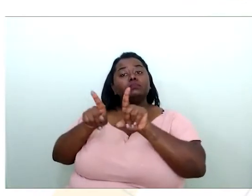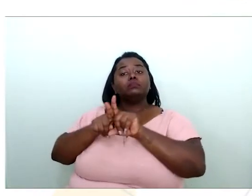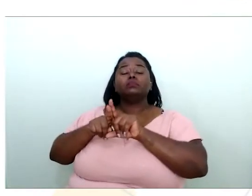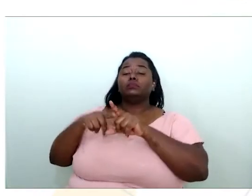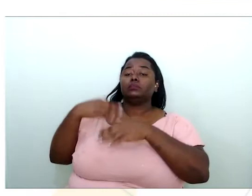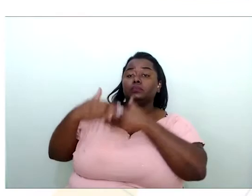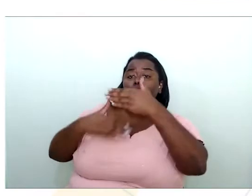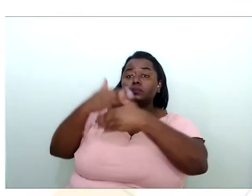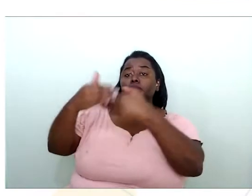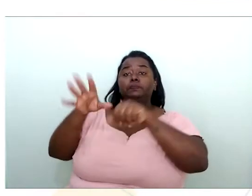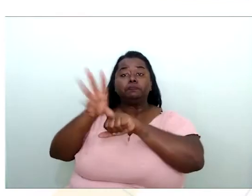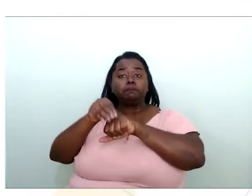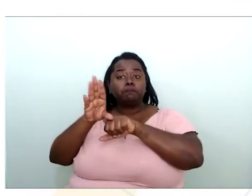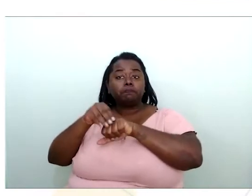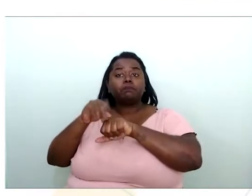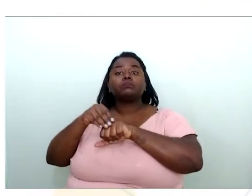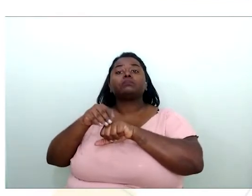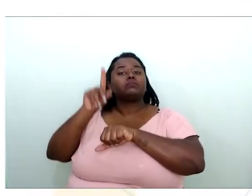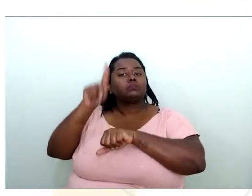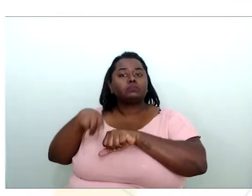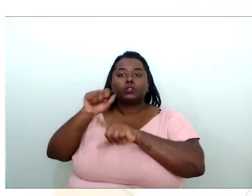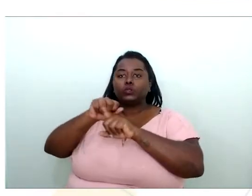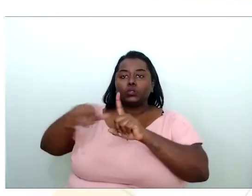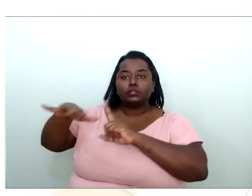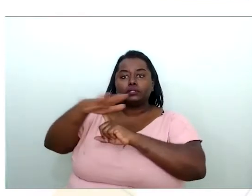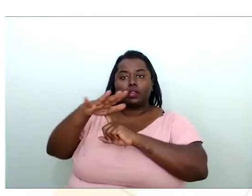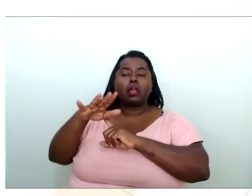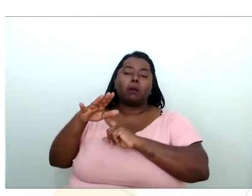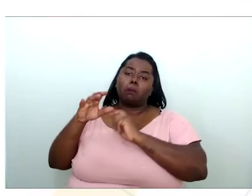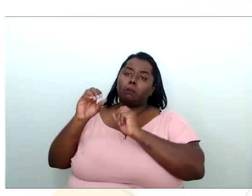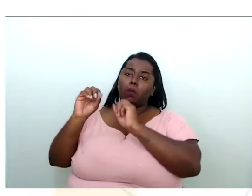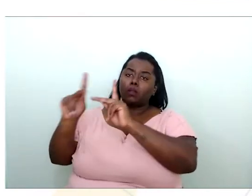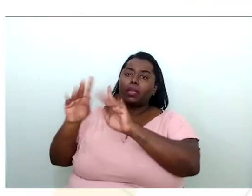development of knowledge is is a social process we know sure someone that is